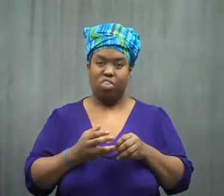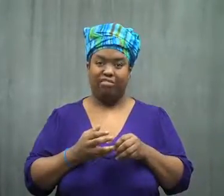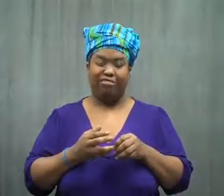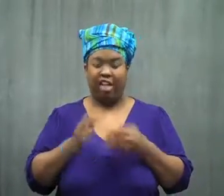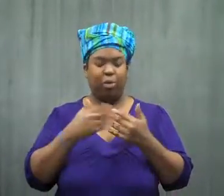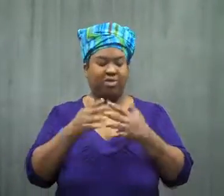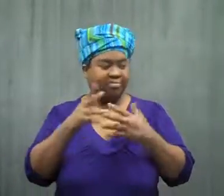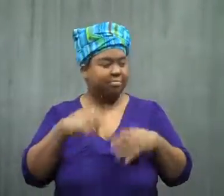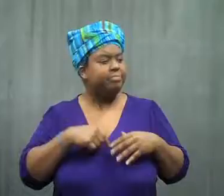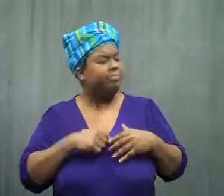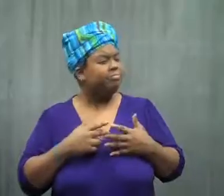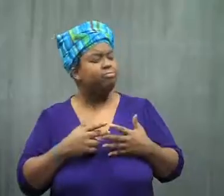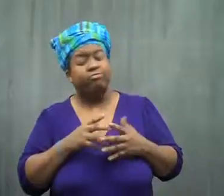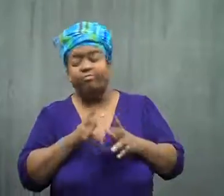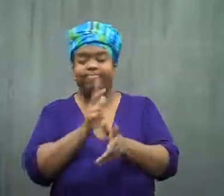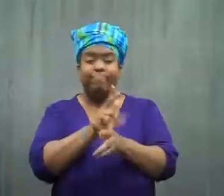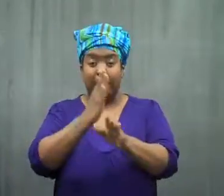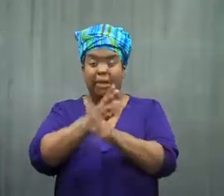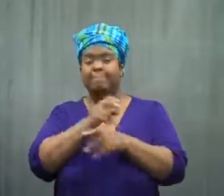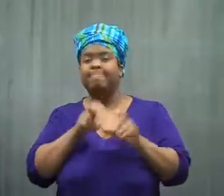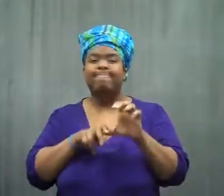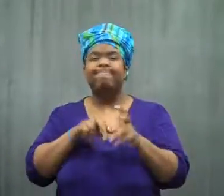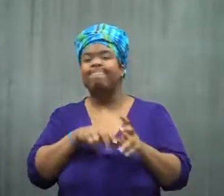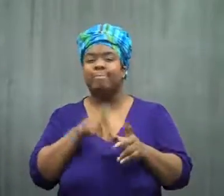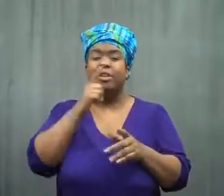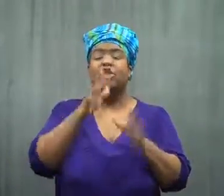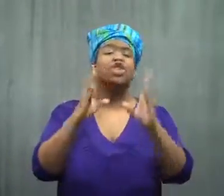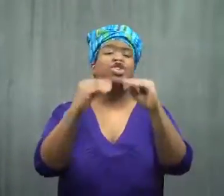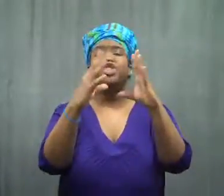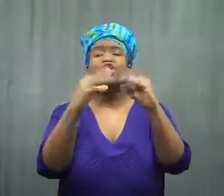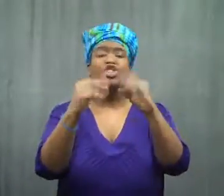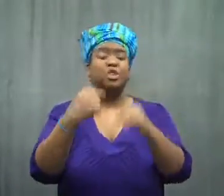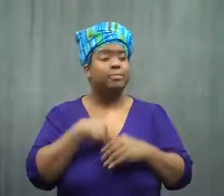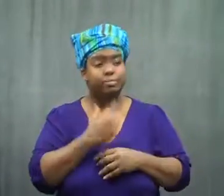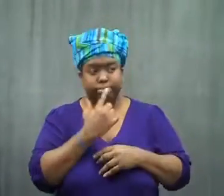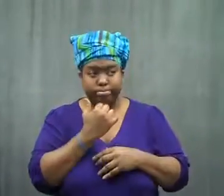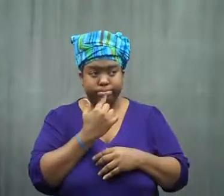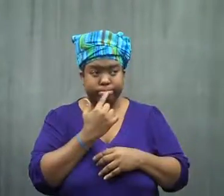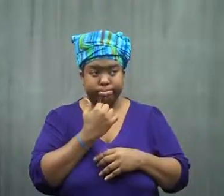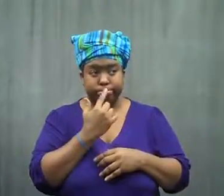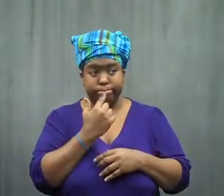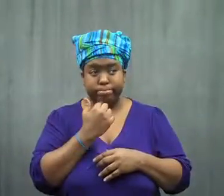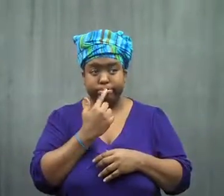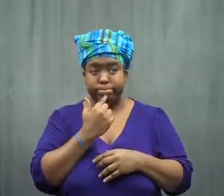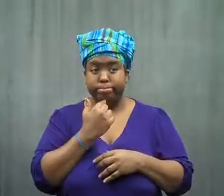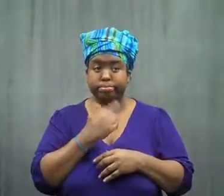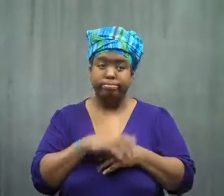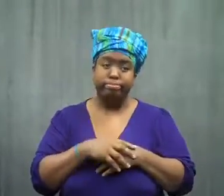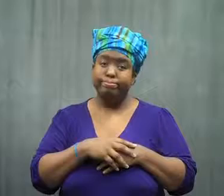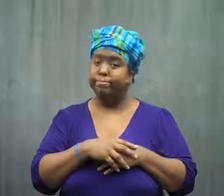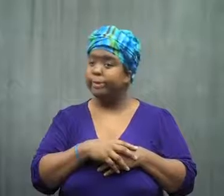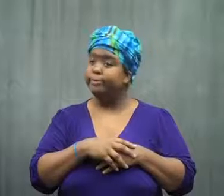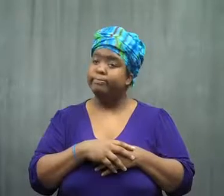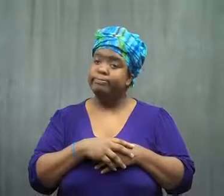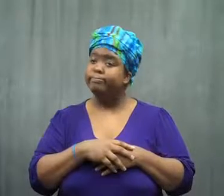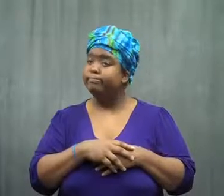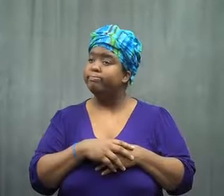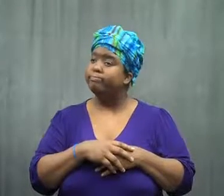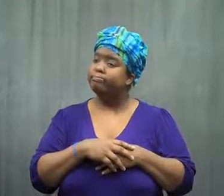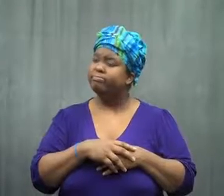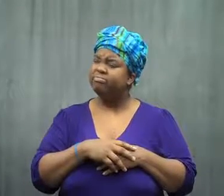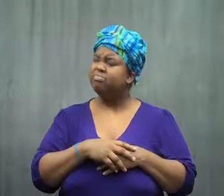Anyway, we were riding on the bus. My sisters were talking and I was all by myself, left out.